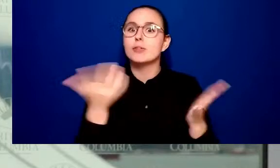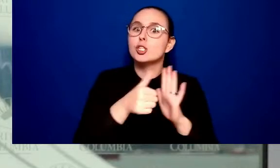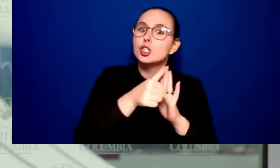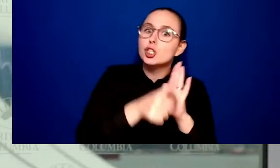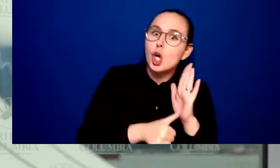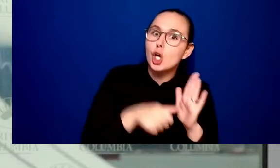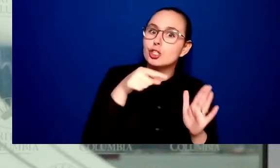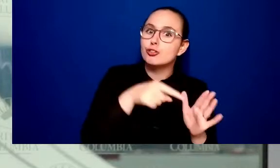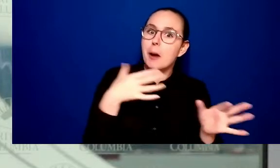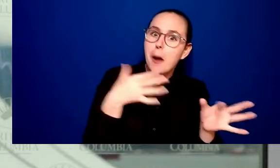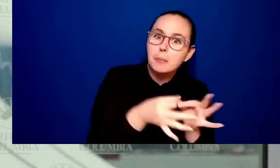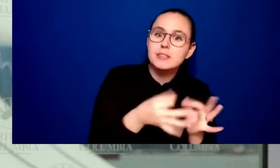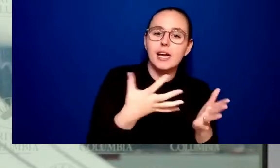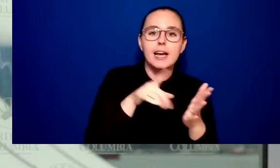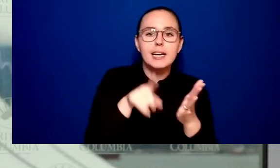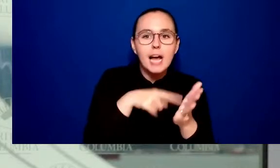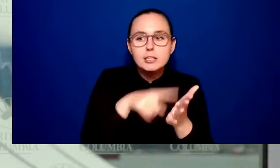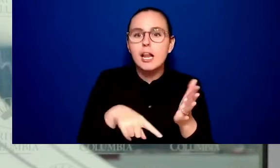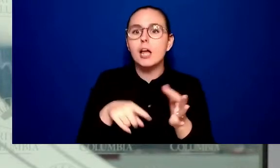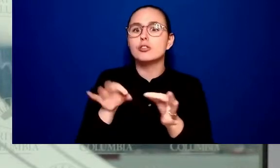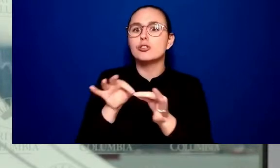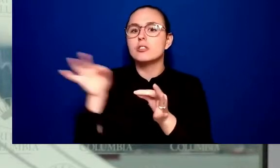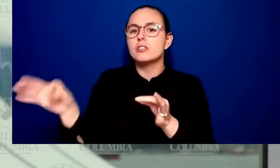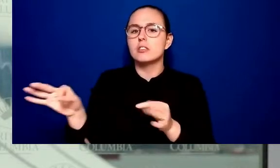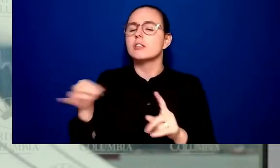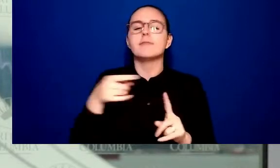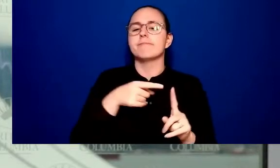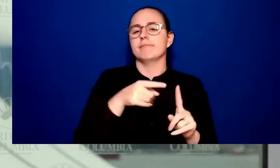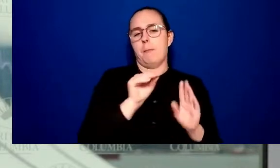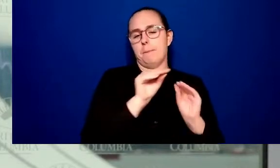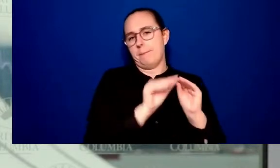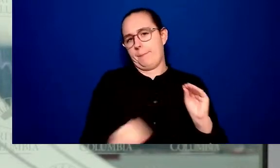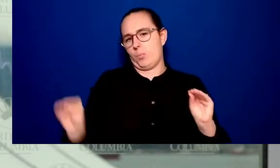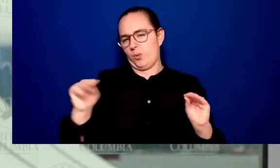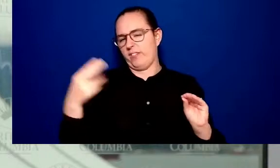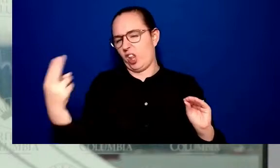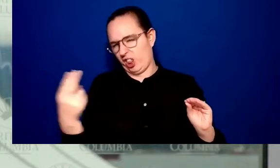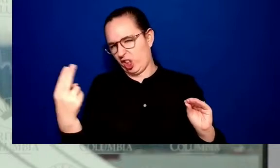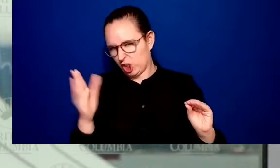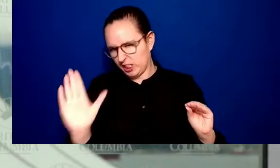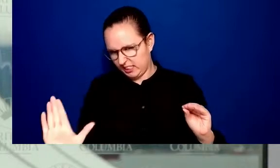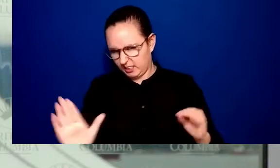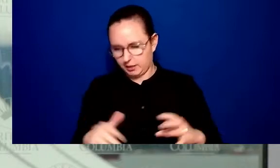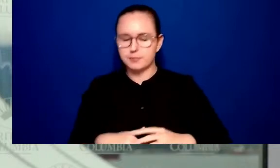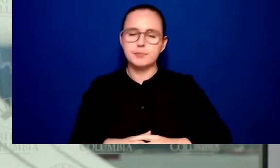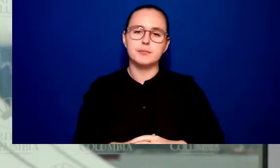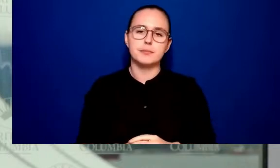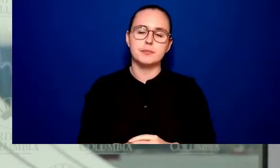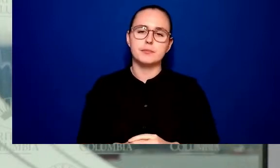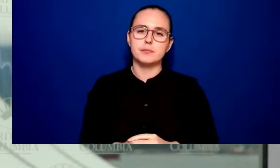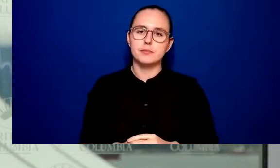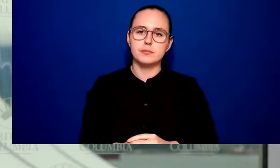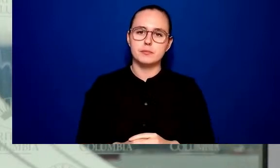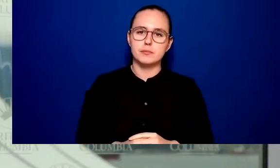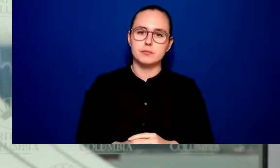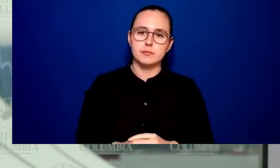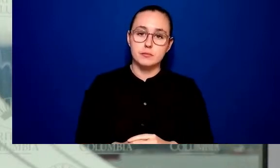council so you expect that later in the week and. Those other numbers will come in our written report before three